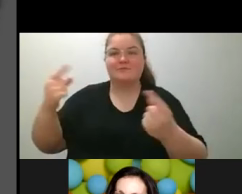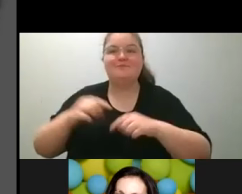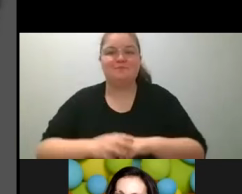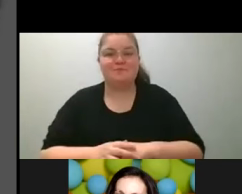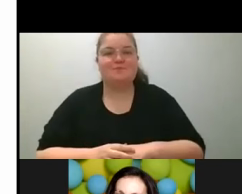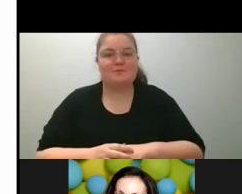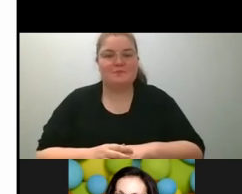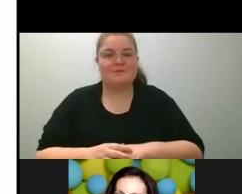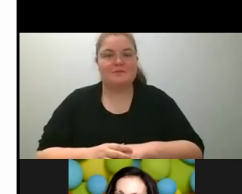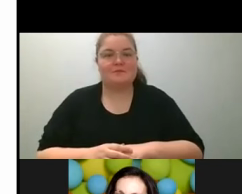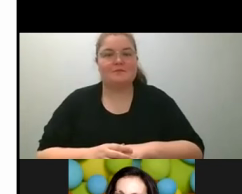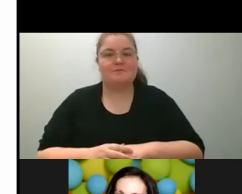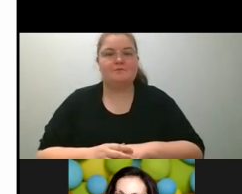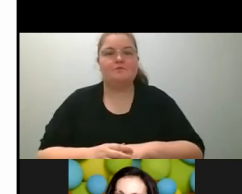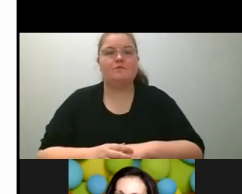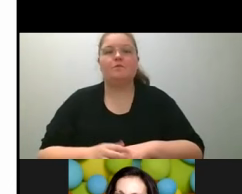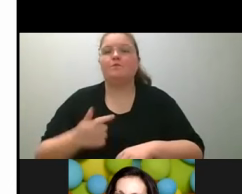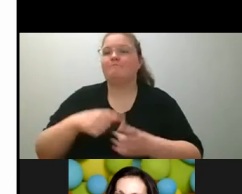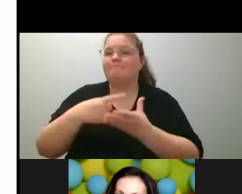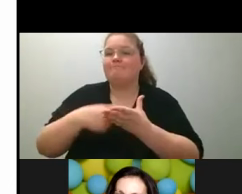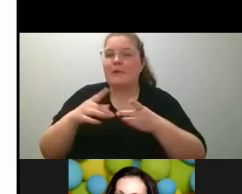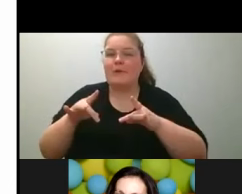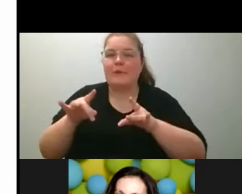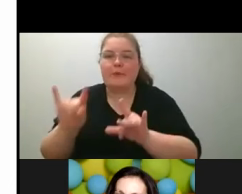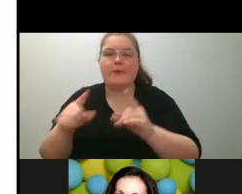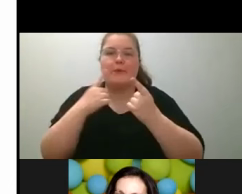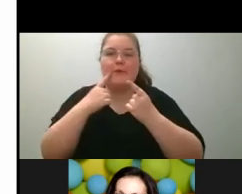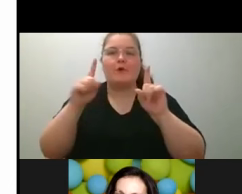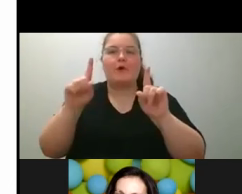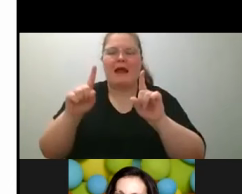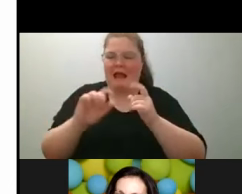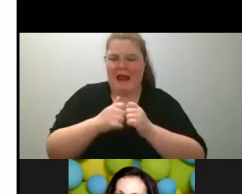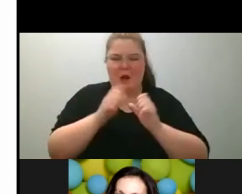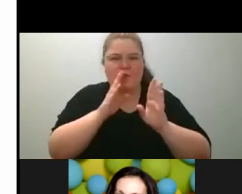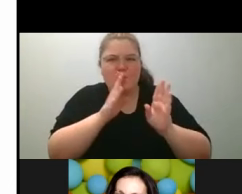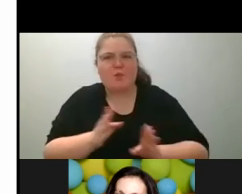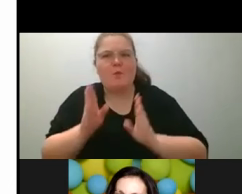So today, when we're talking about efficiency and effectiveness with preparing for translation projects,